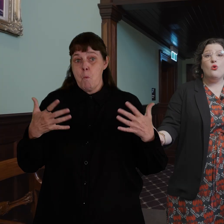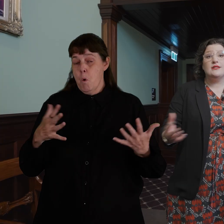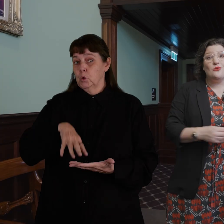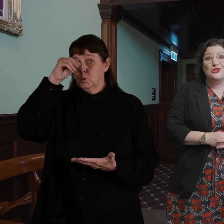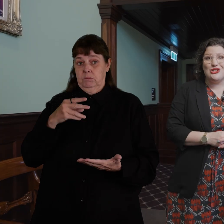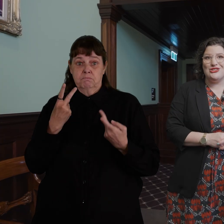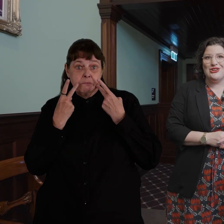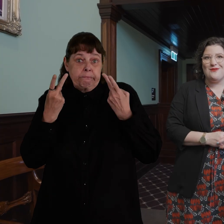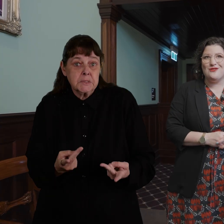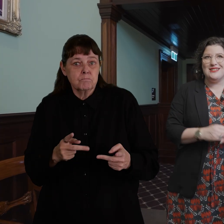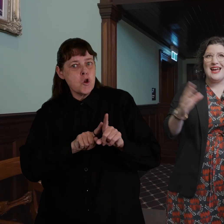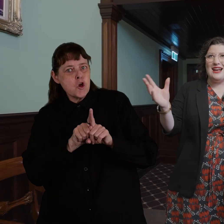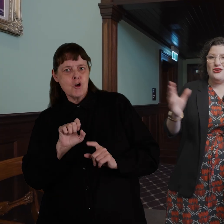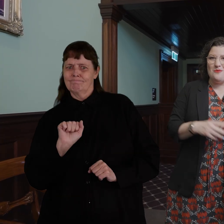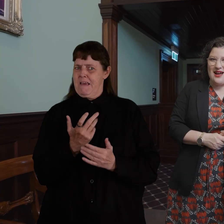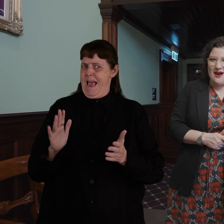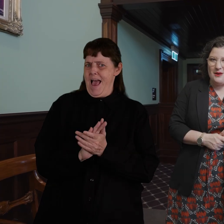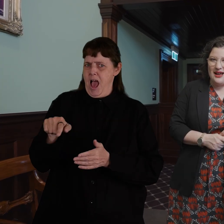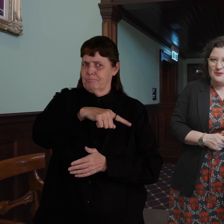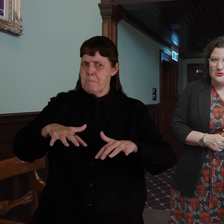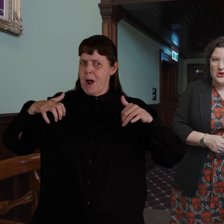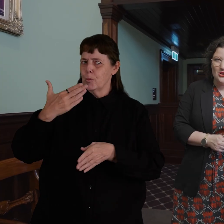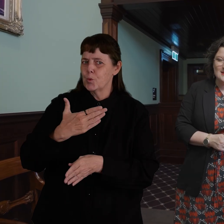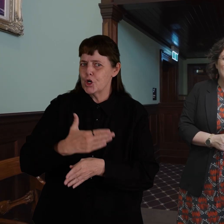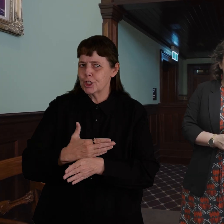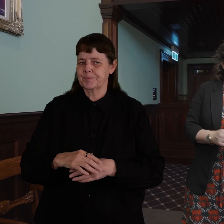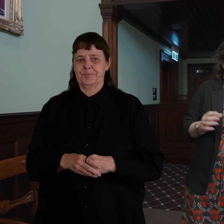or school students who come to visit and learn about how Parliament works.